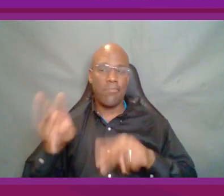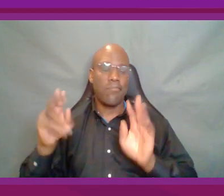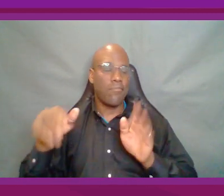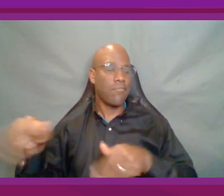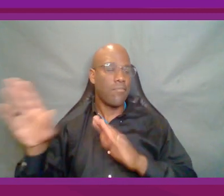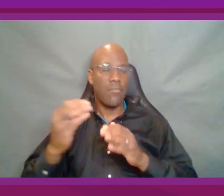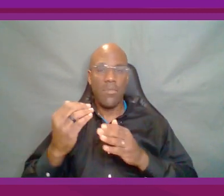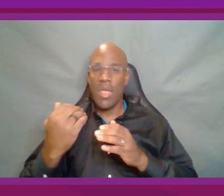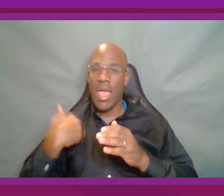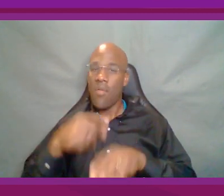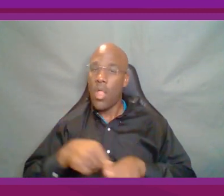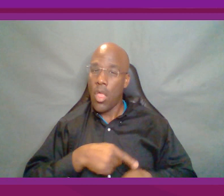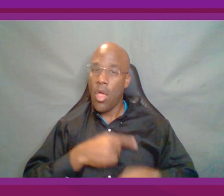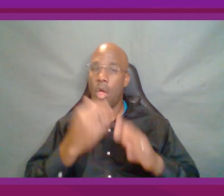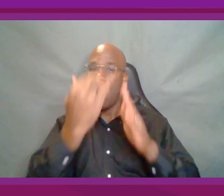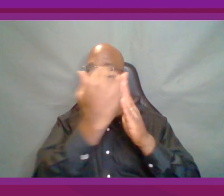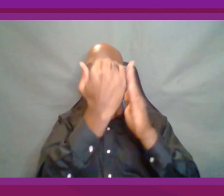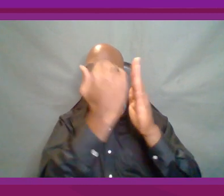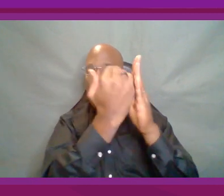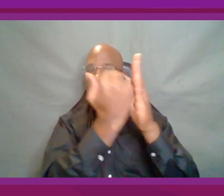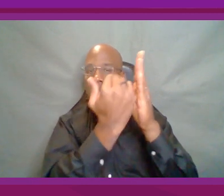lived experiences that are hurt by this ableist bias.